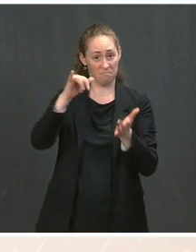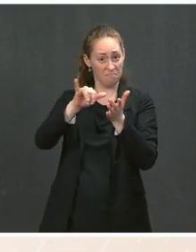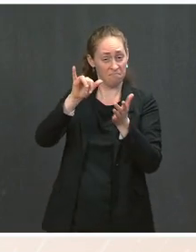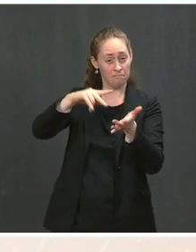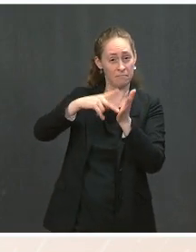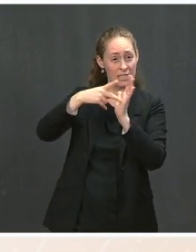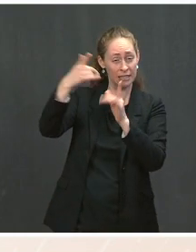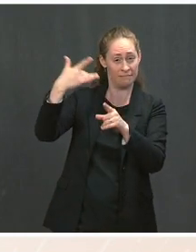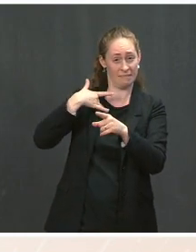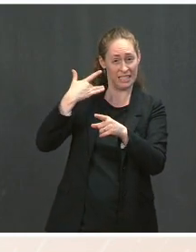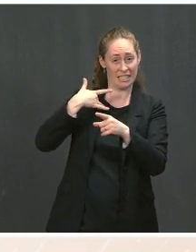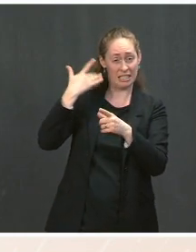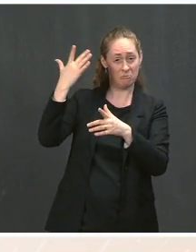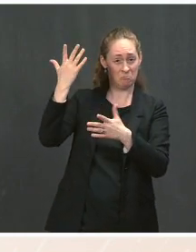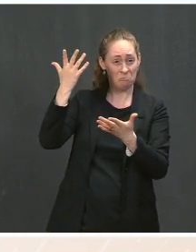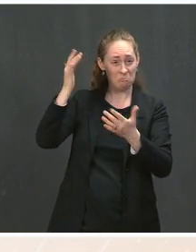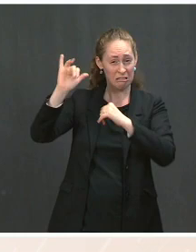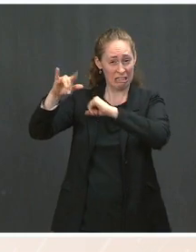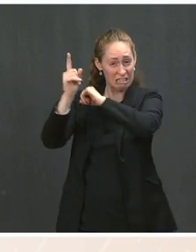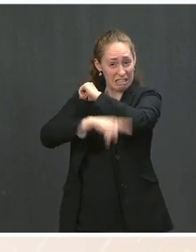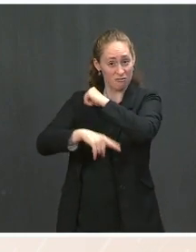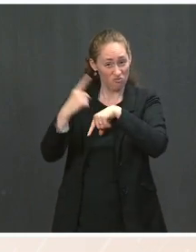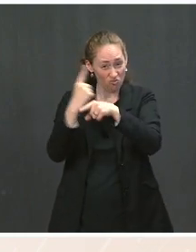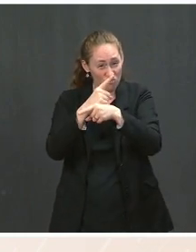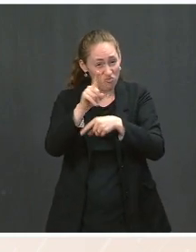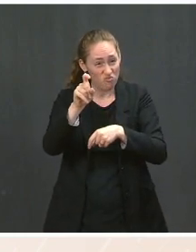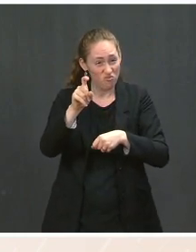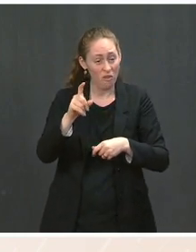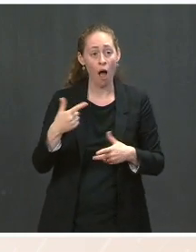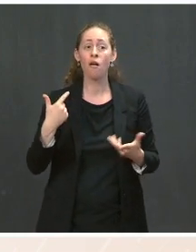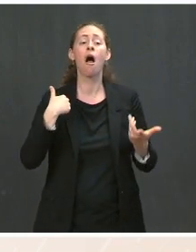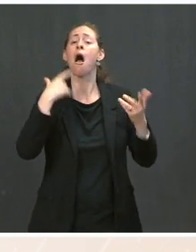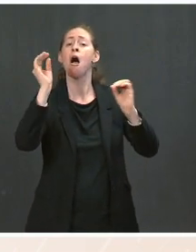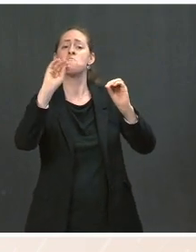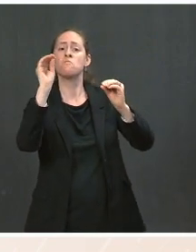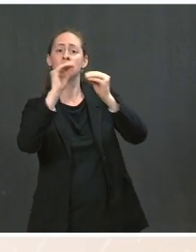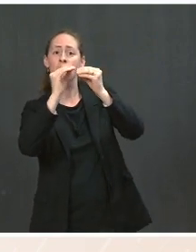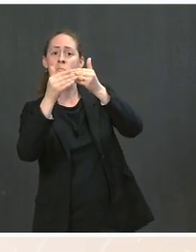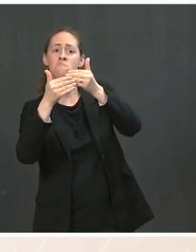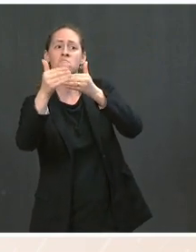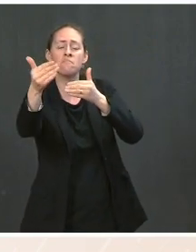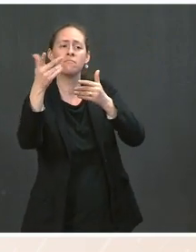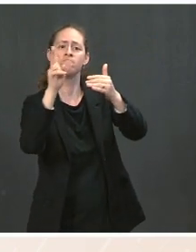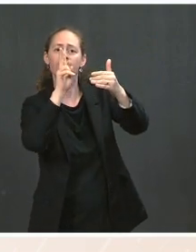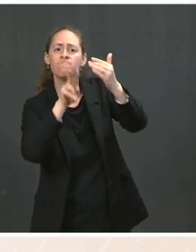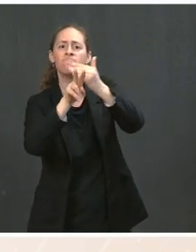Ms. Psaki: I don't have anything to predict about Nord Stream. Obviously, we feel that it's a bad deal. But, you know, these were the steps